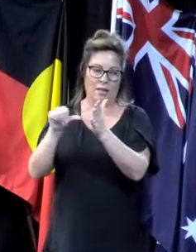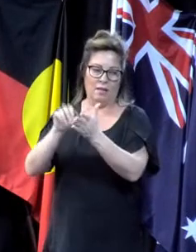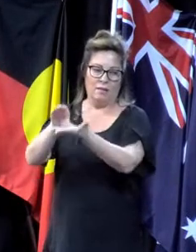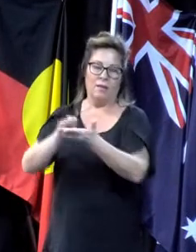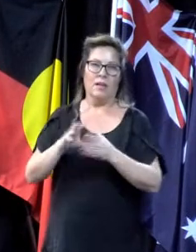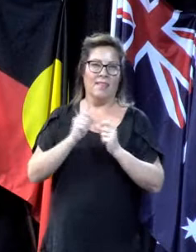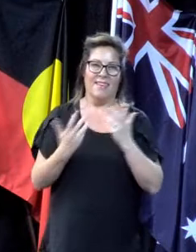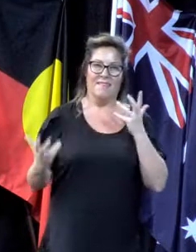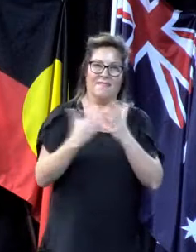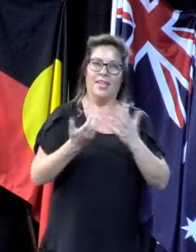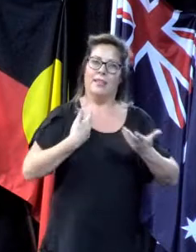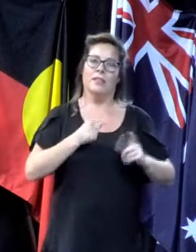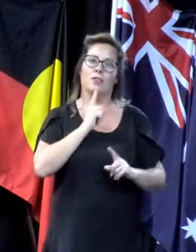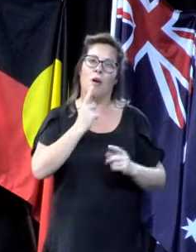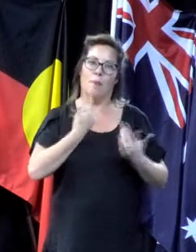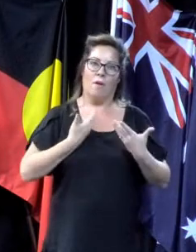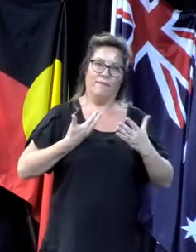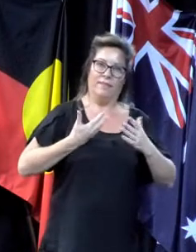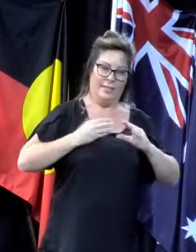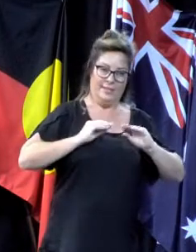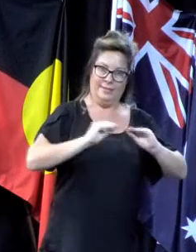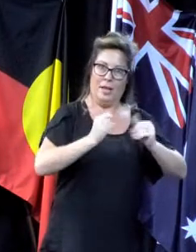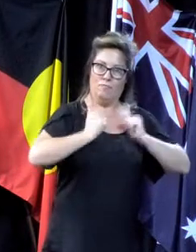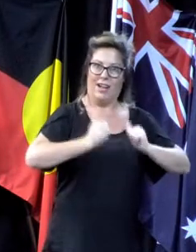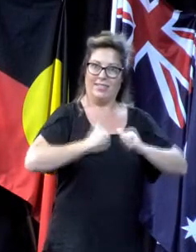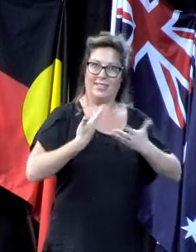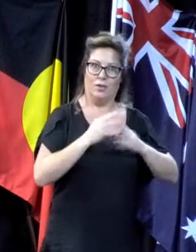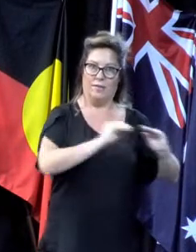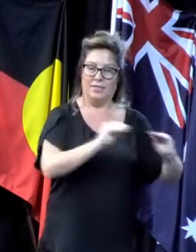Updating the staffing model to reflect the reality of 12 students